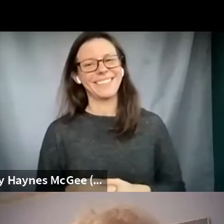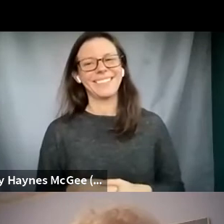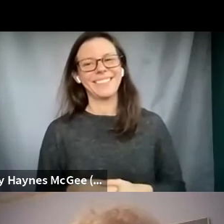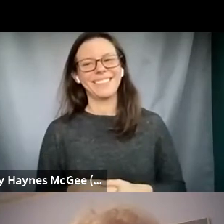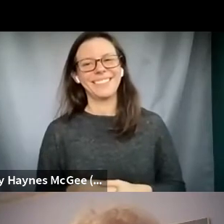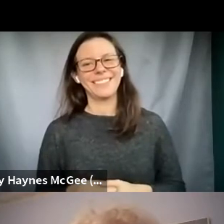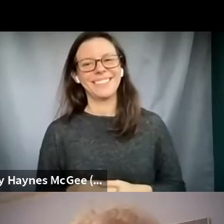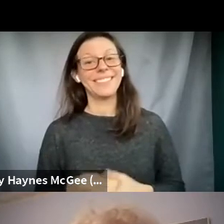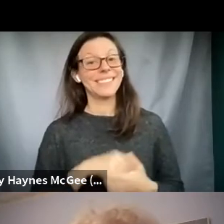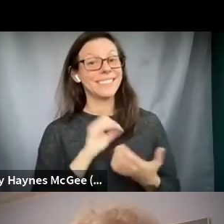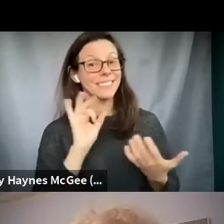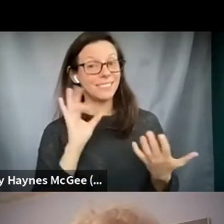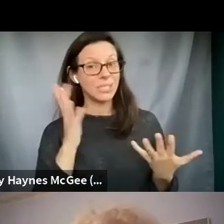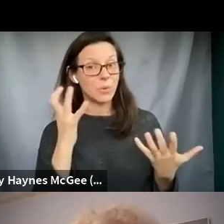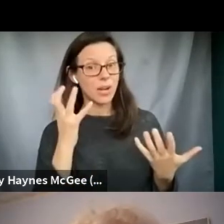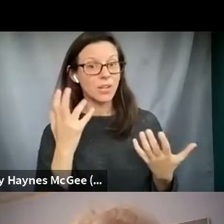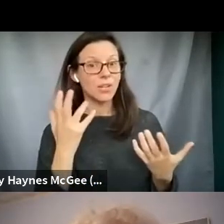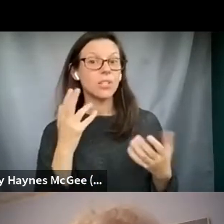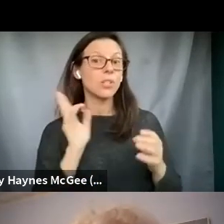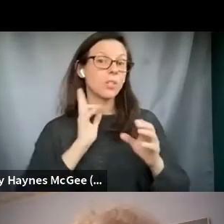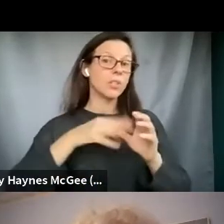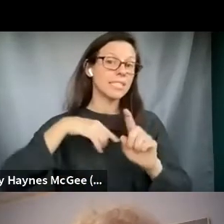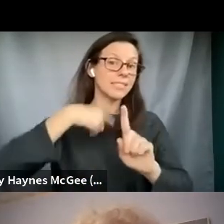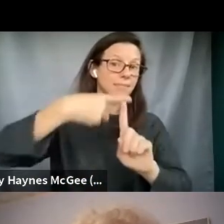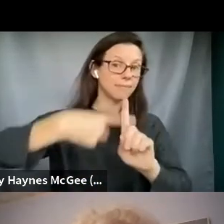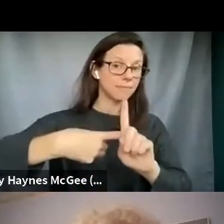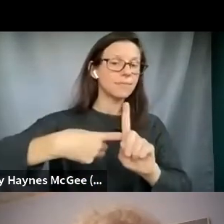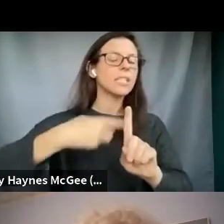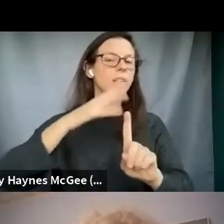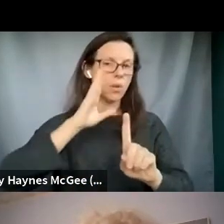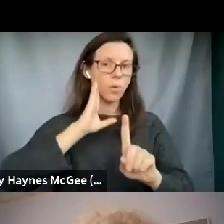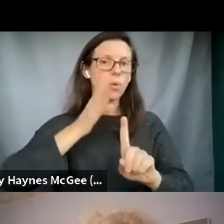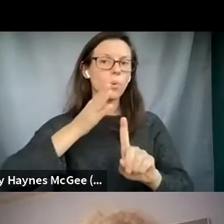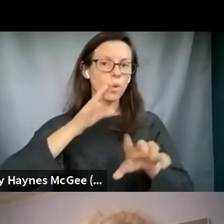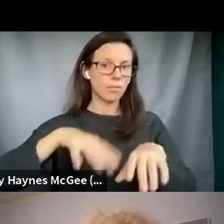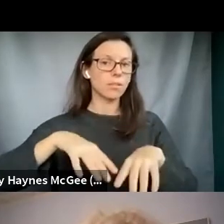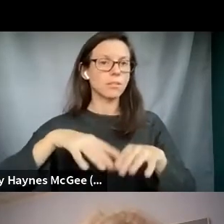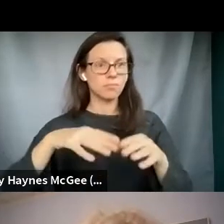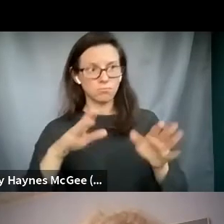And if you'd like to join us next month, we'll be taking takings questions again and also